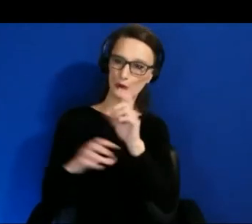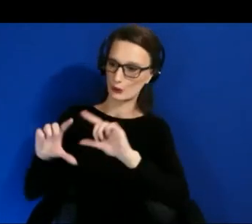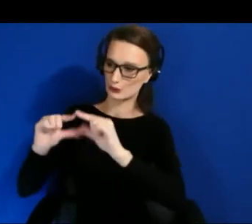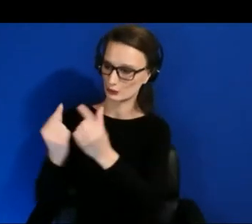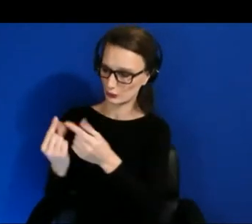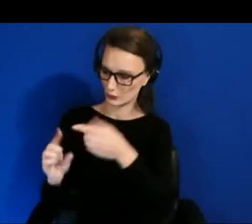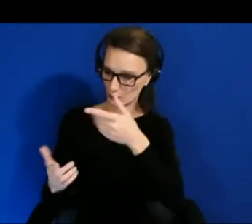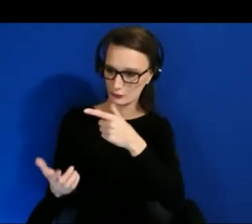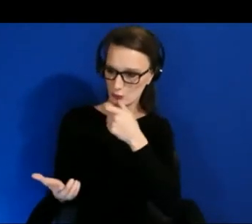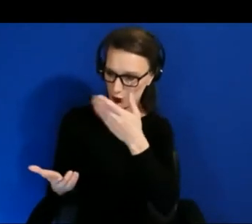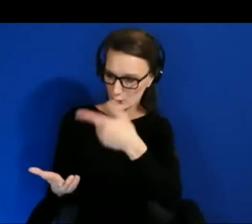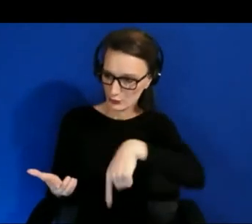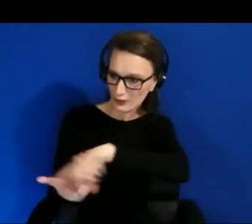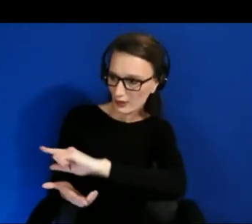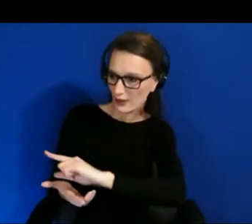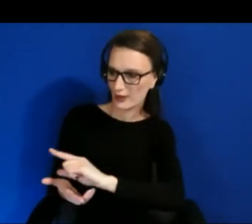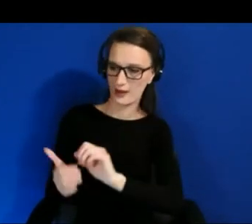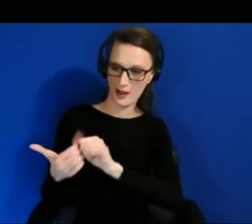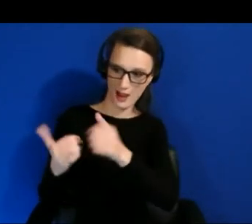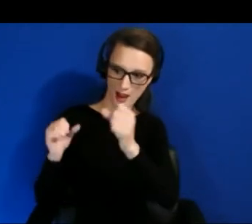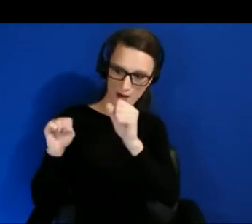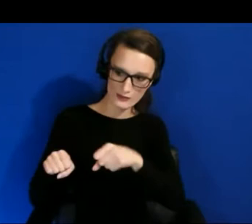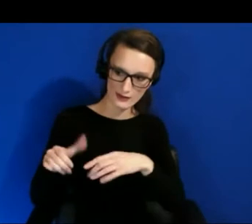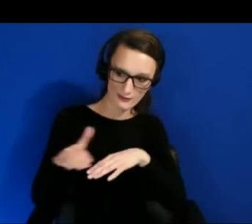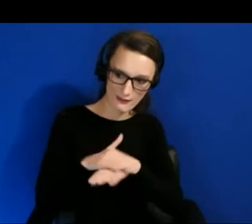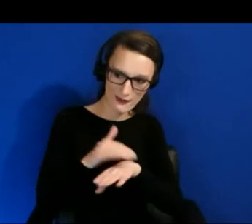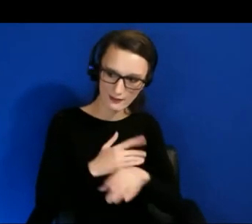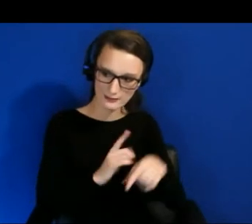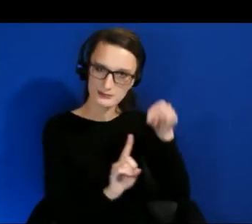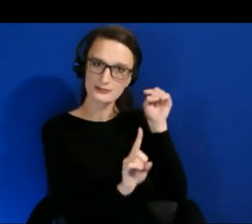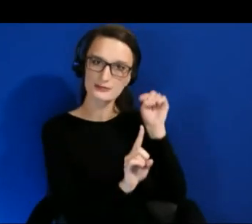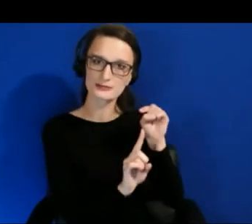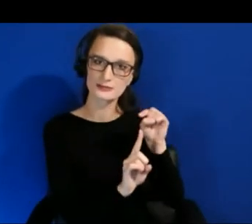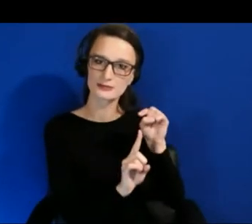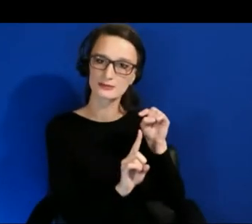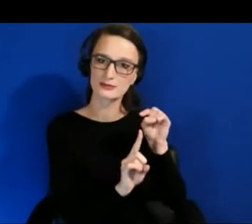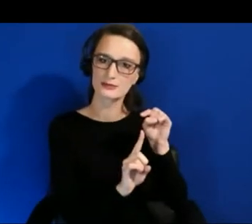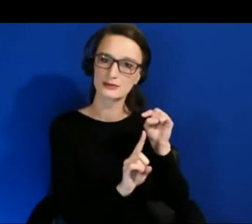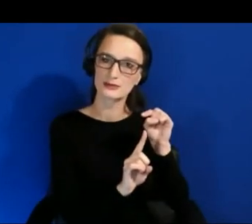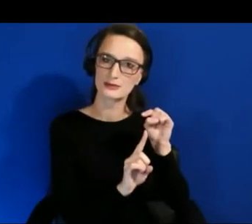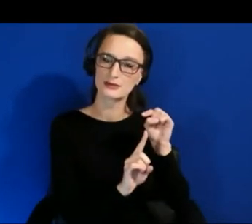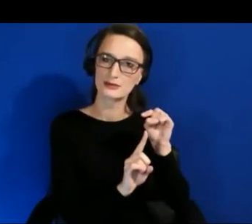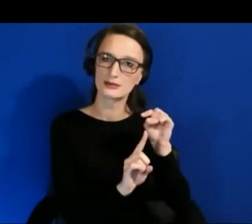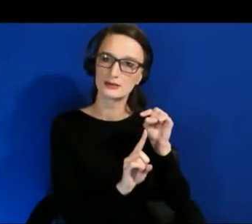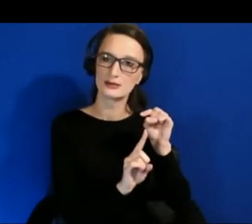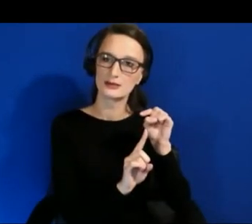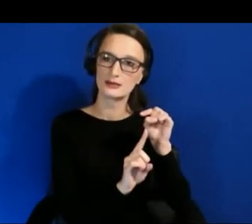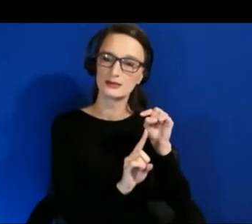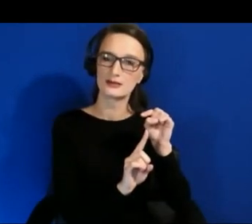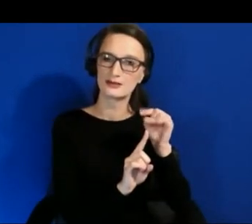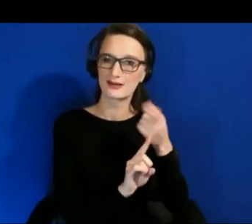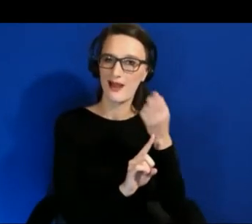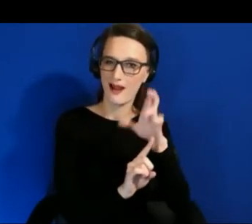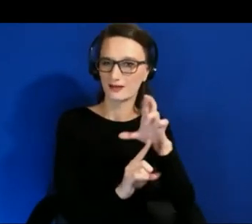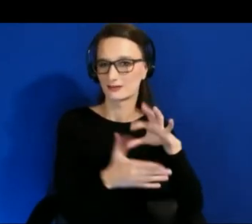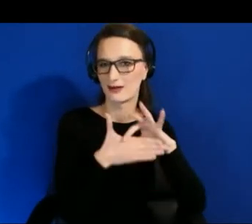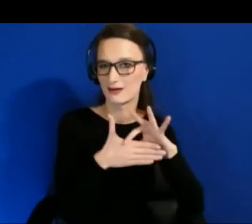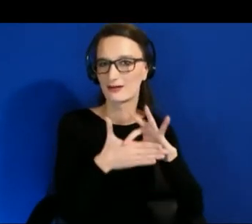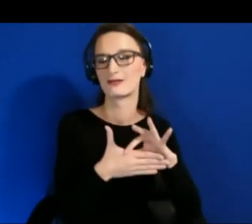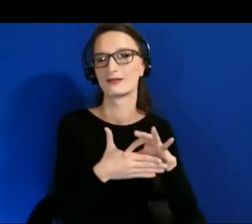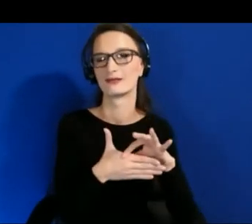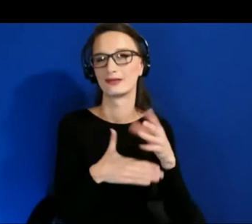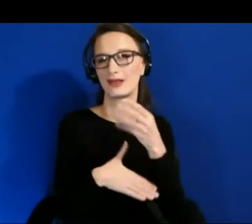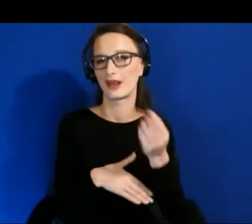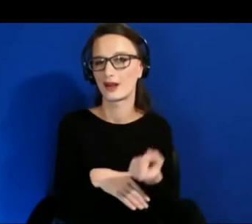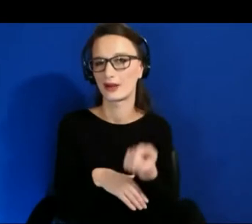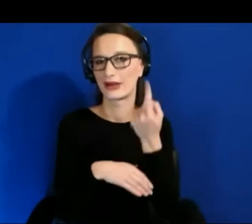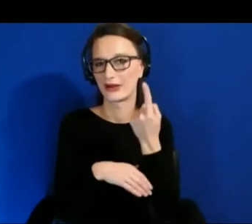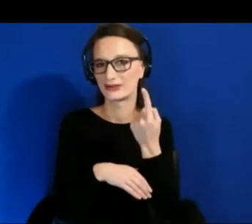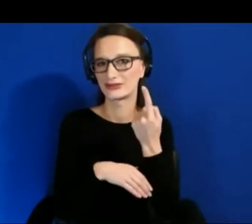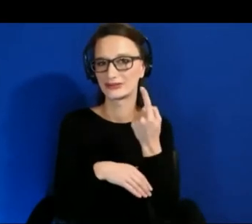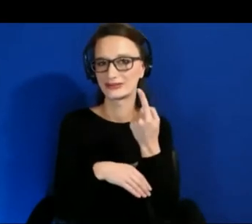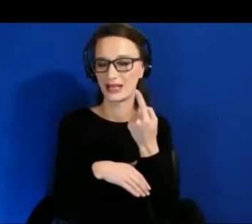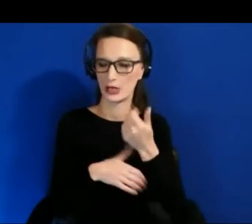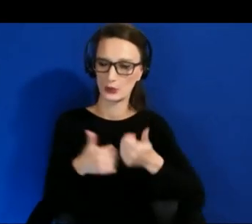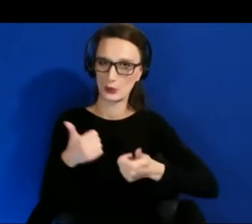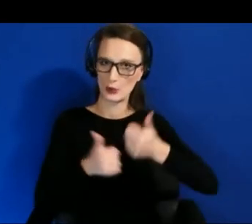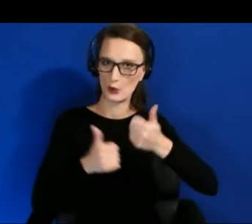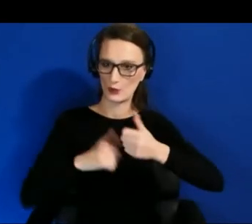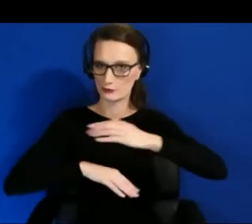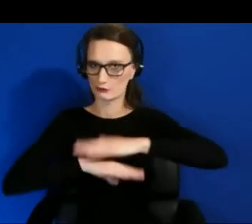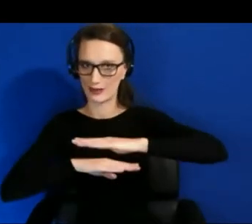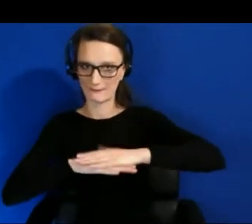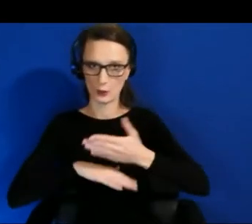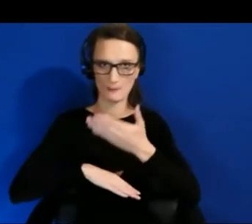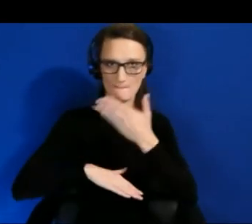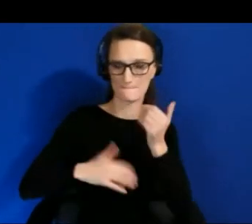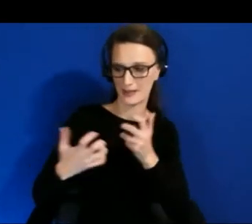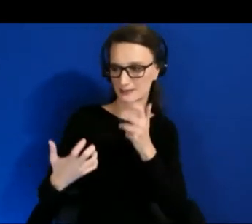to access XR content, and understand what media might be the best fit for that audience,